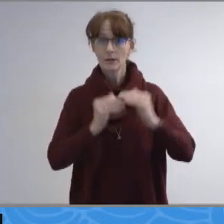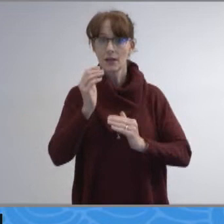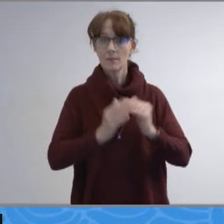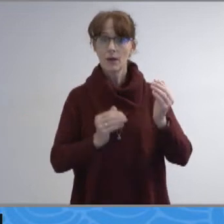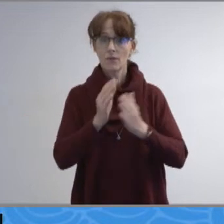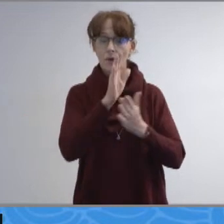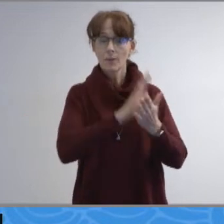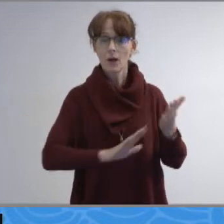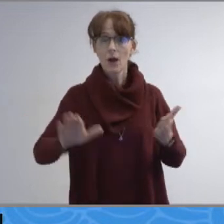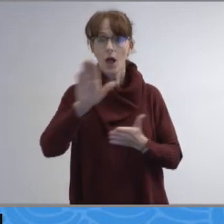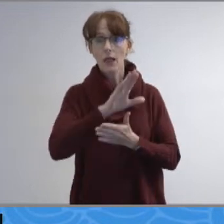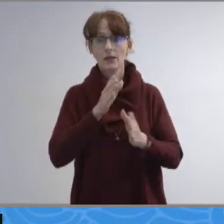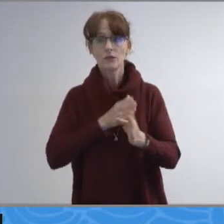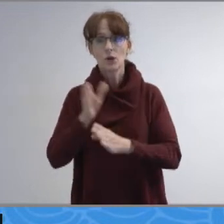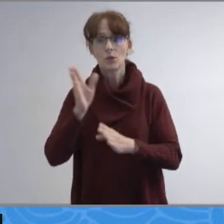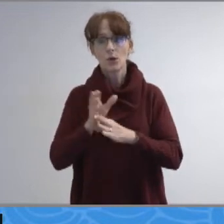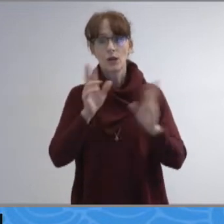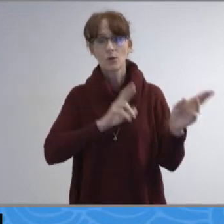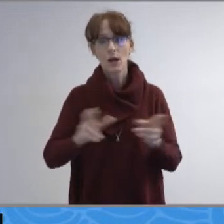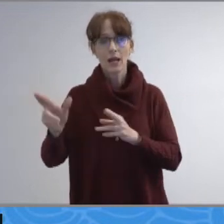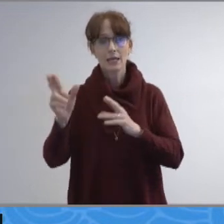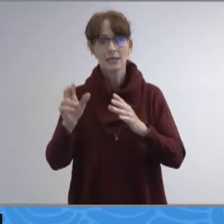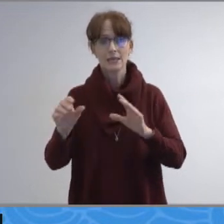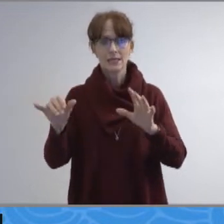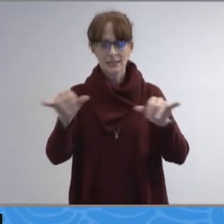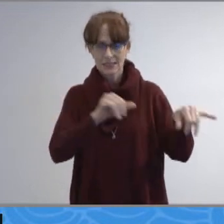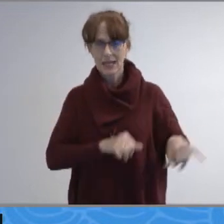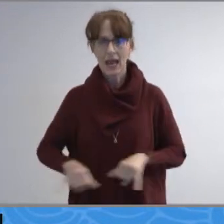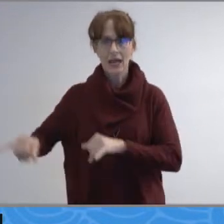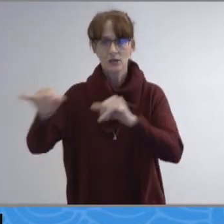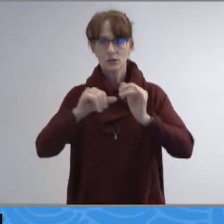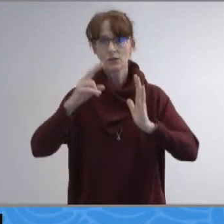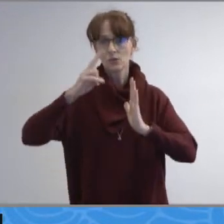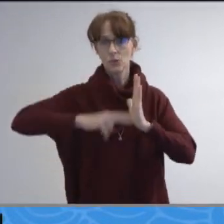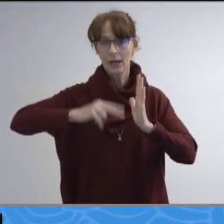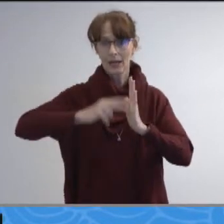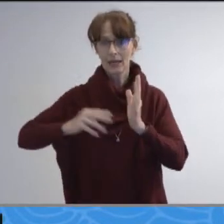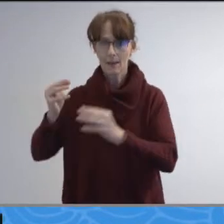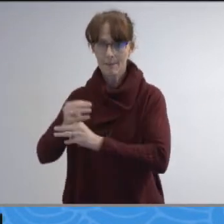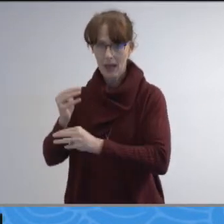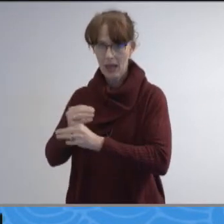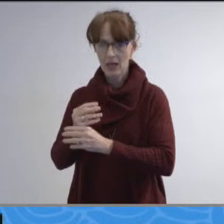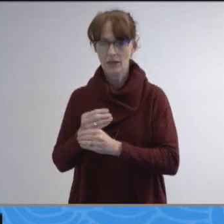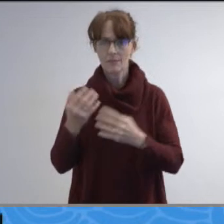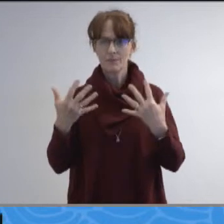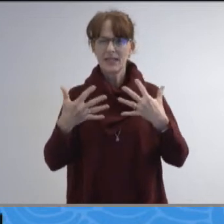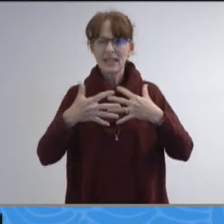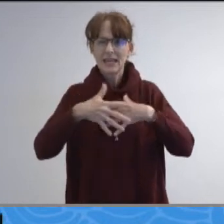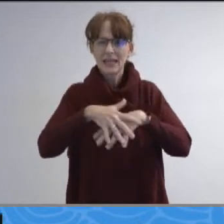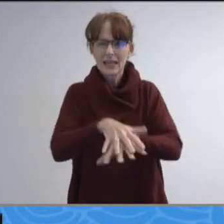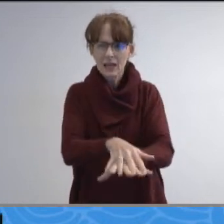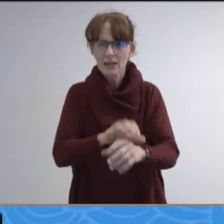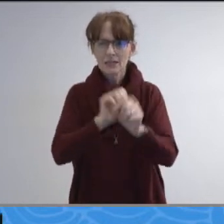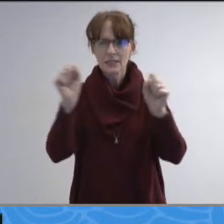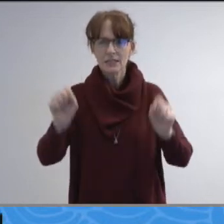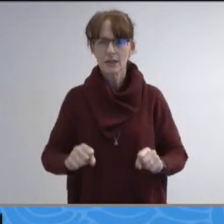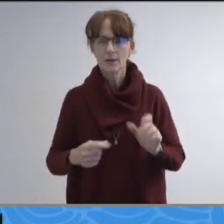and career readiness standards in reading and mathematics. It's an integrated system that reflects teaching